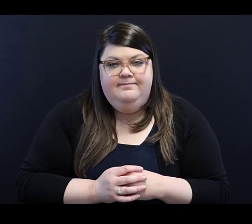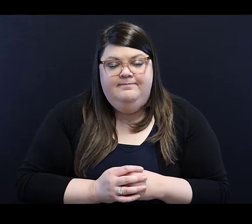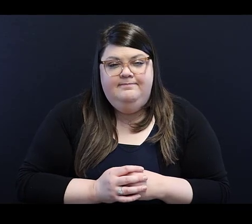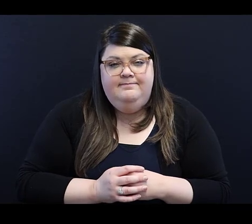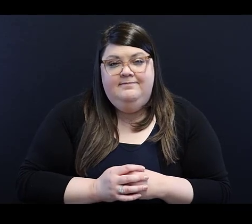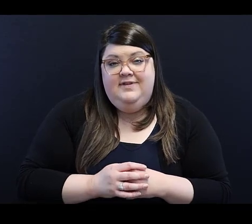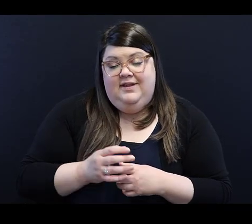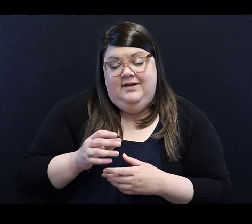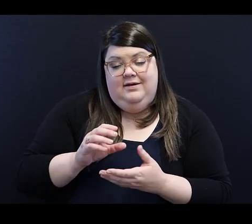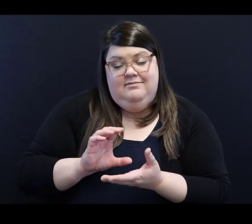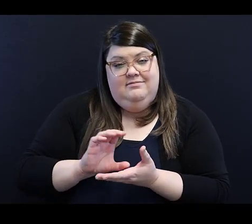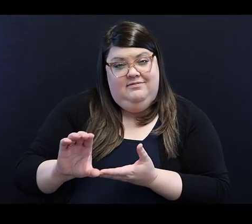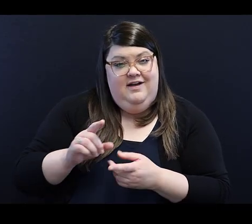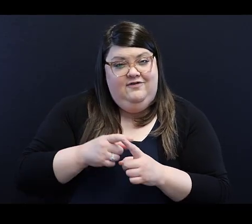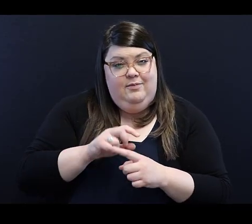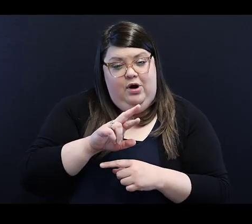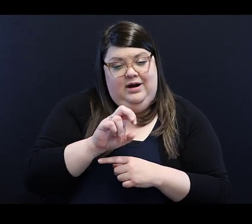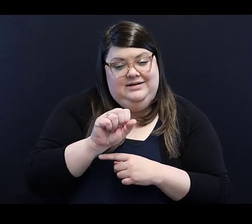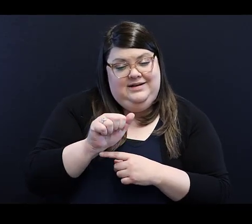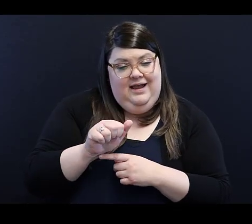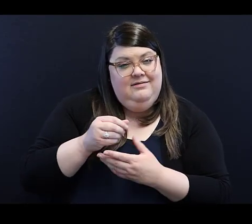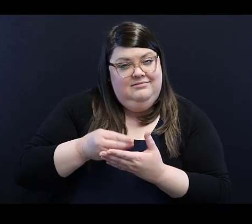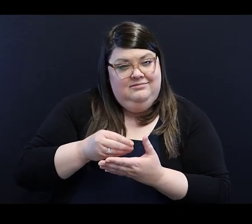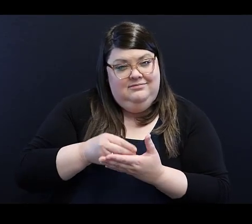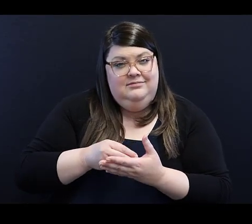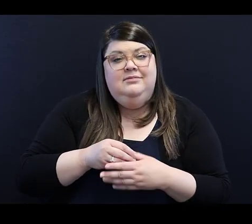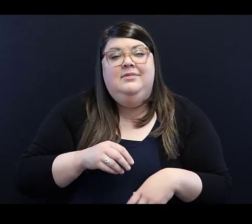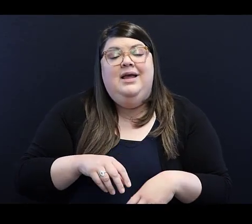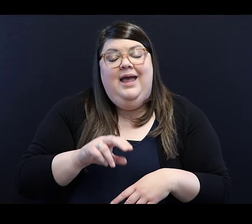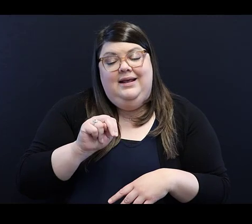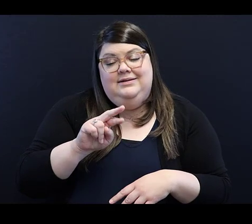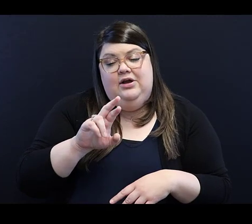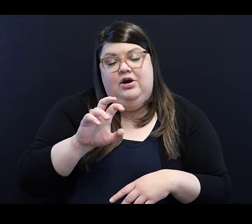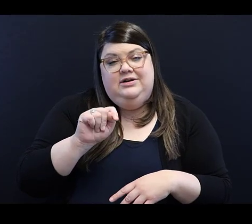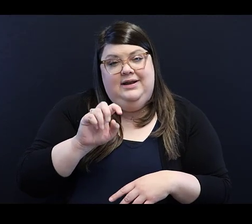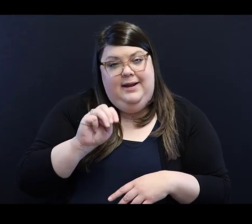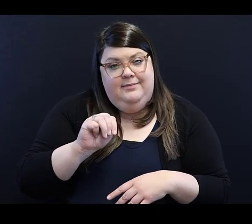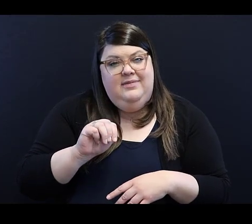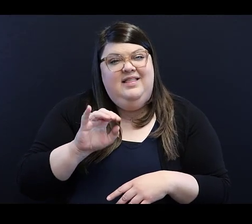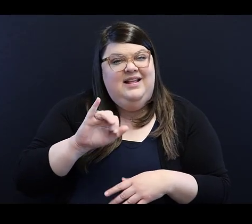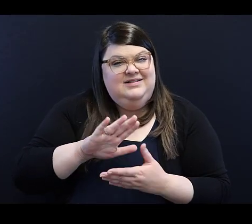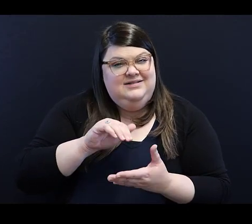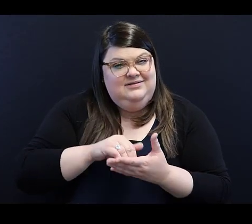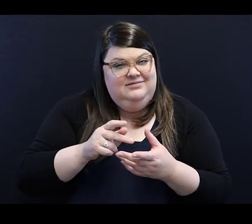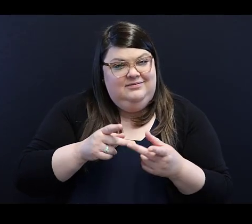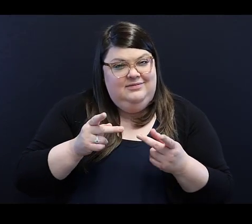Funded by RSA, the NCRTM is the central clearinghouse for vocational rehabilitation